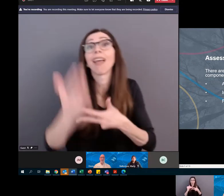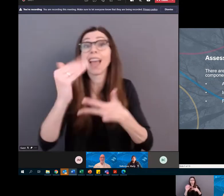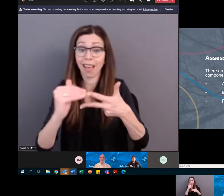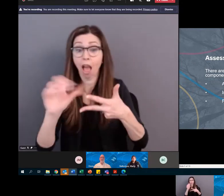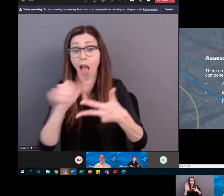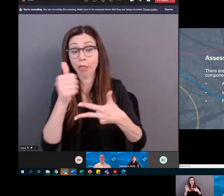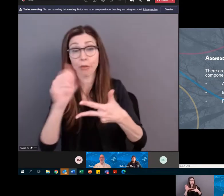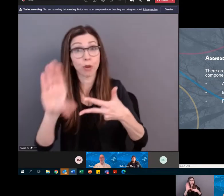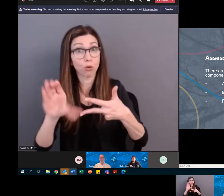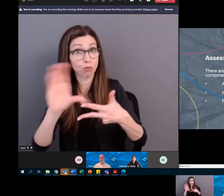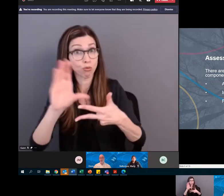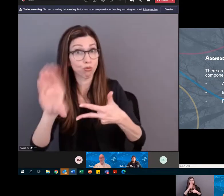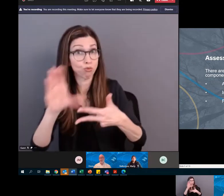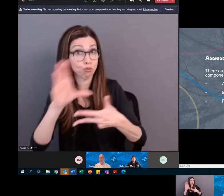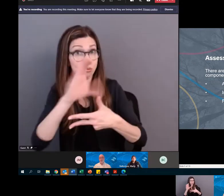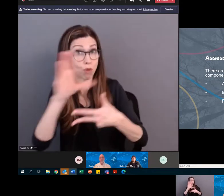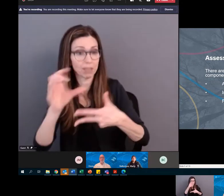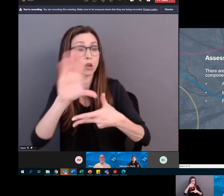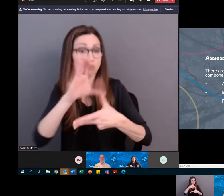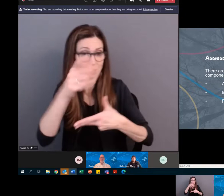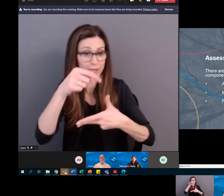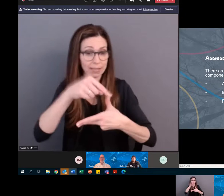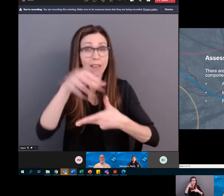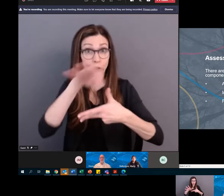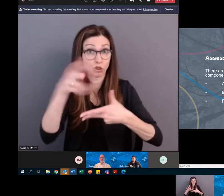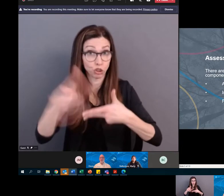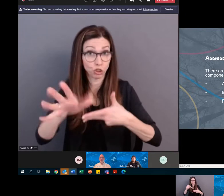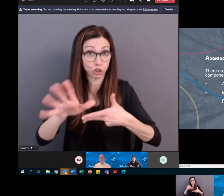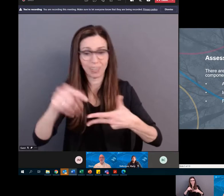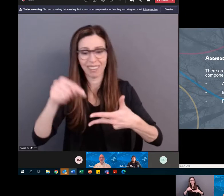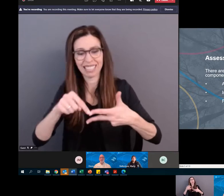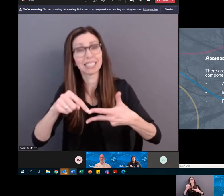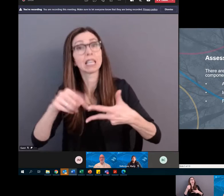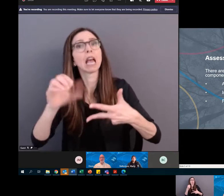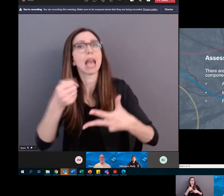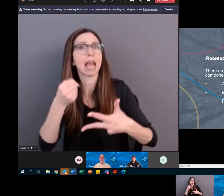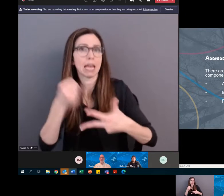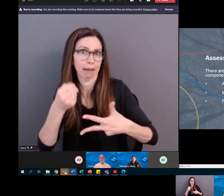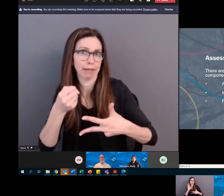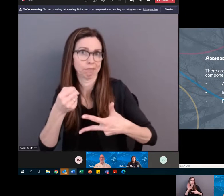which counts for 30% of your total score.